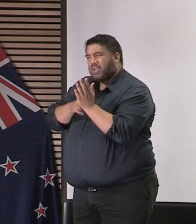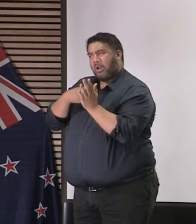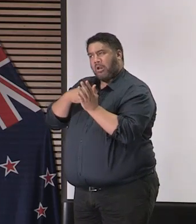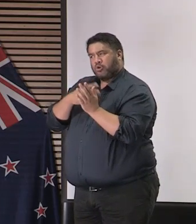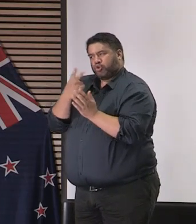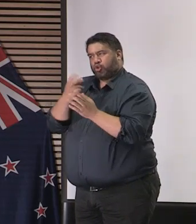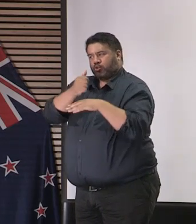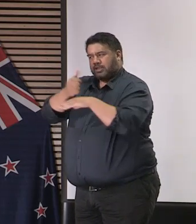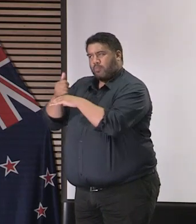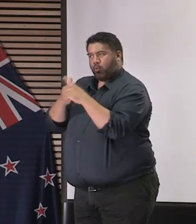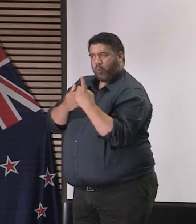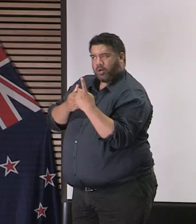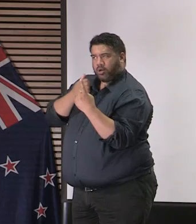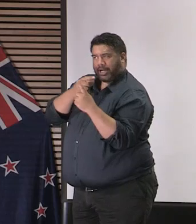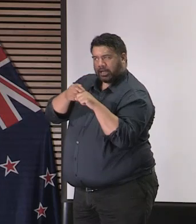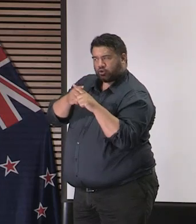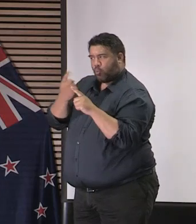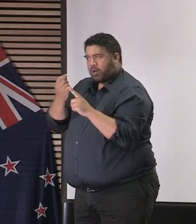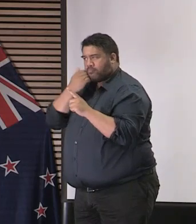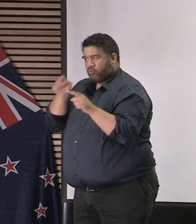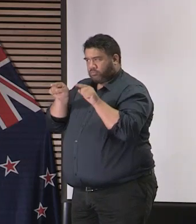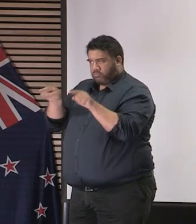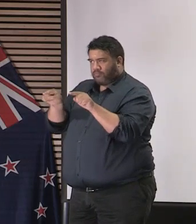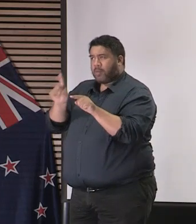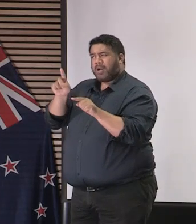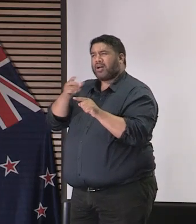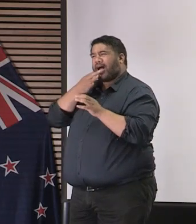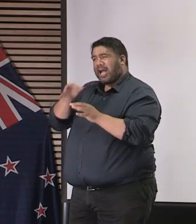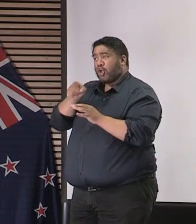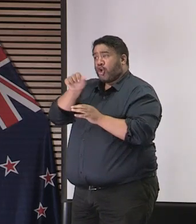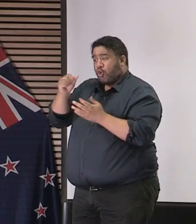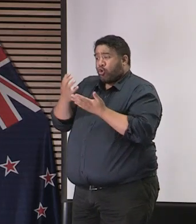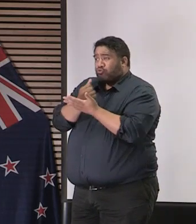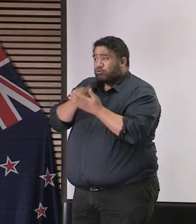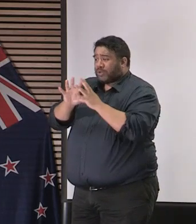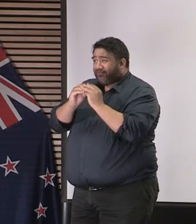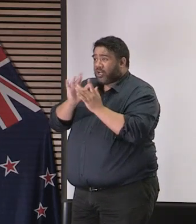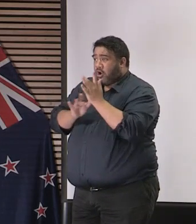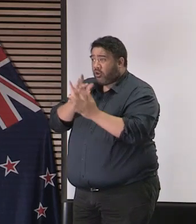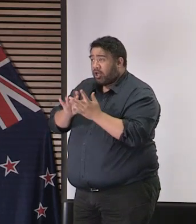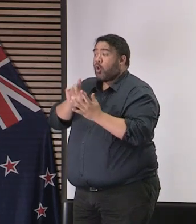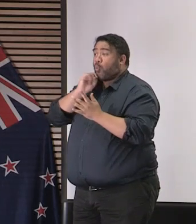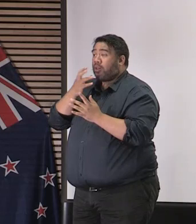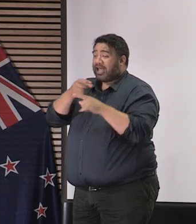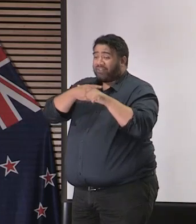You talked about there will be two channels, one in English and one in Te Reo